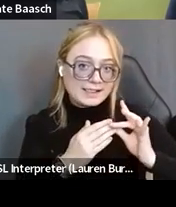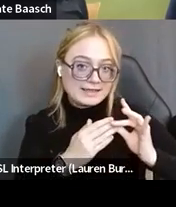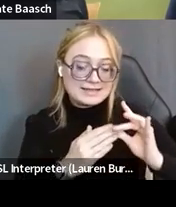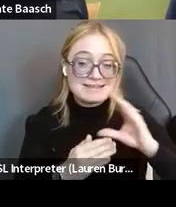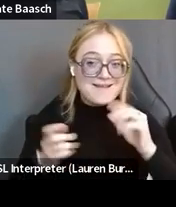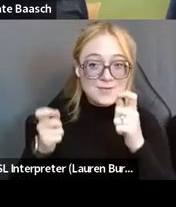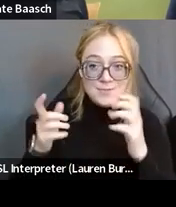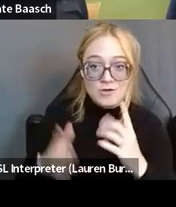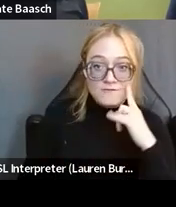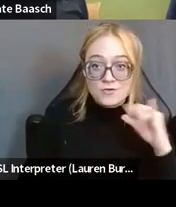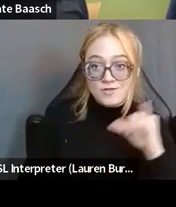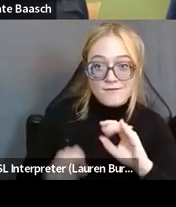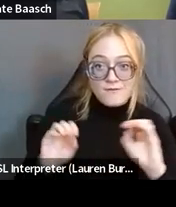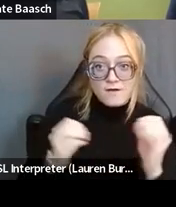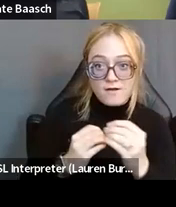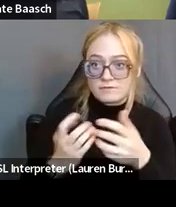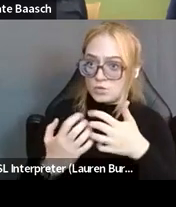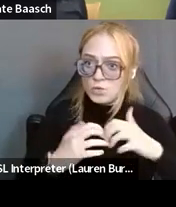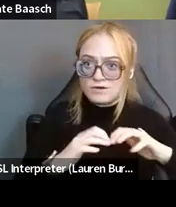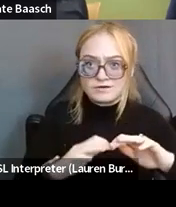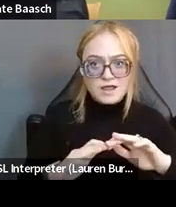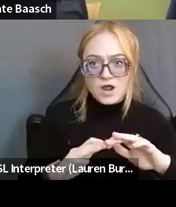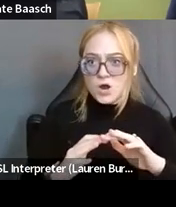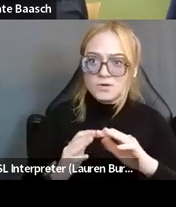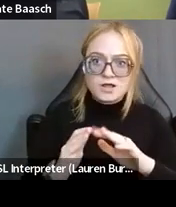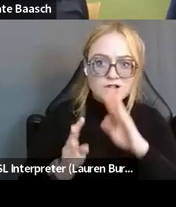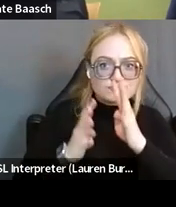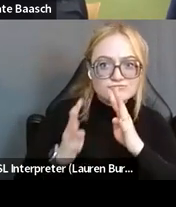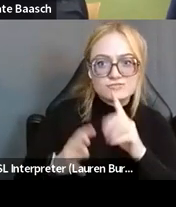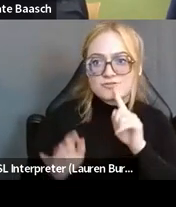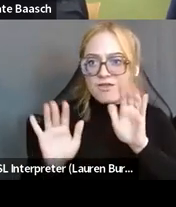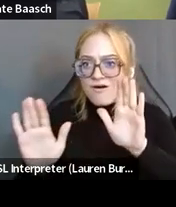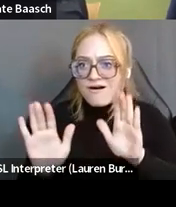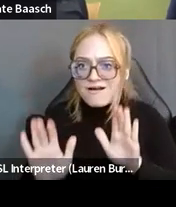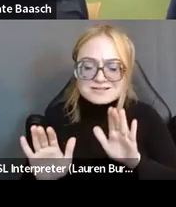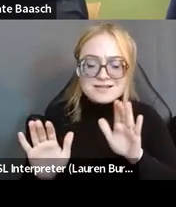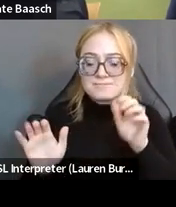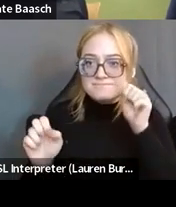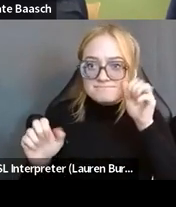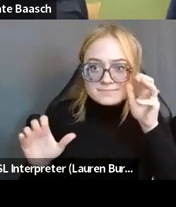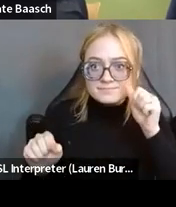for that office and it worked out, they worked out something really awesome outstanding that I think is working wonders.